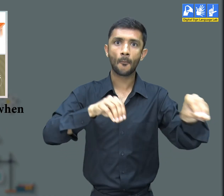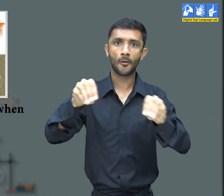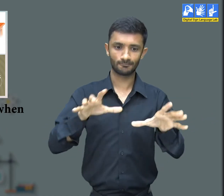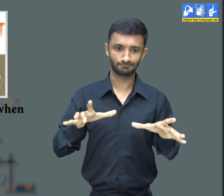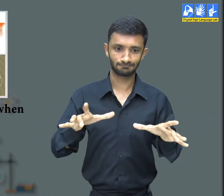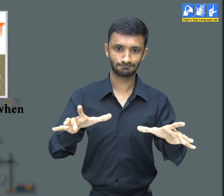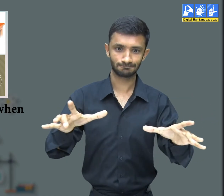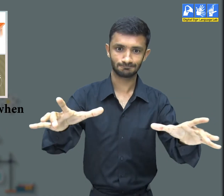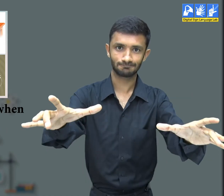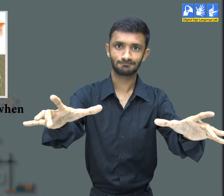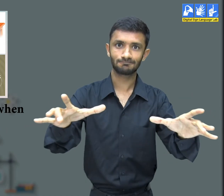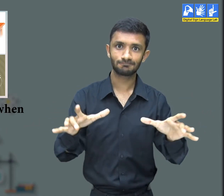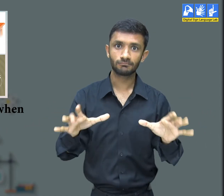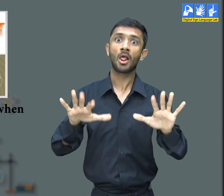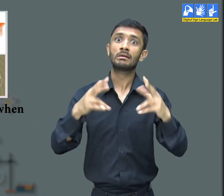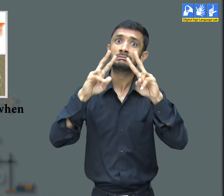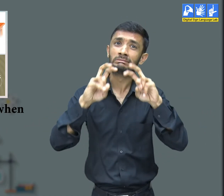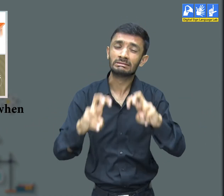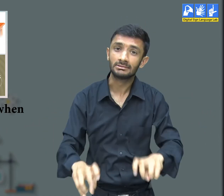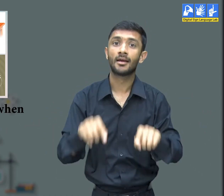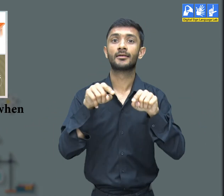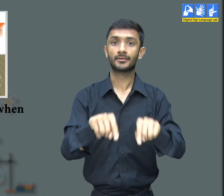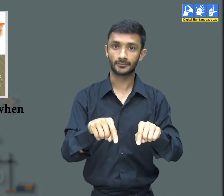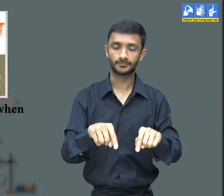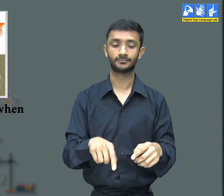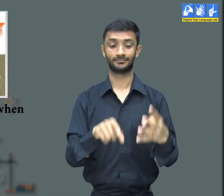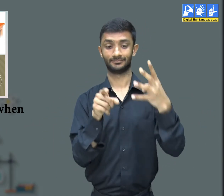we study how it moves.